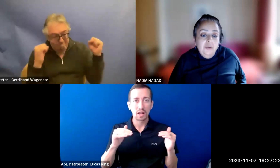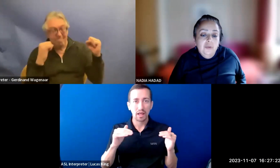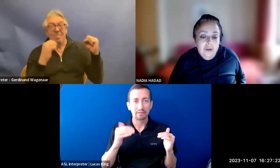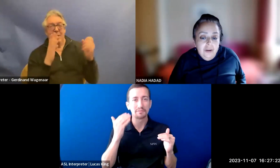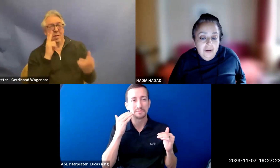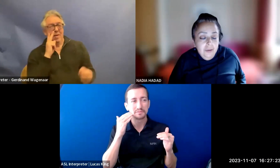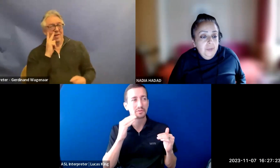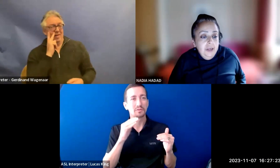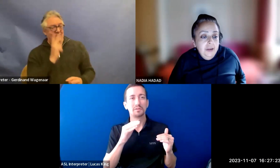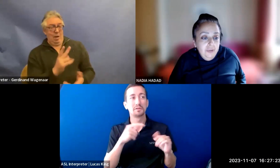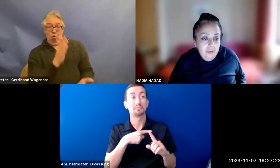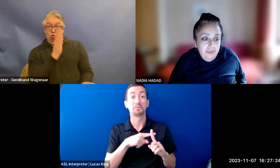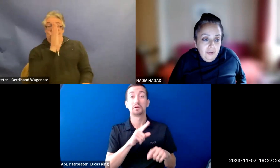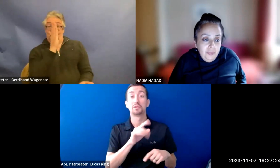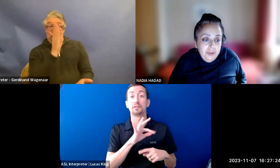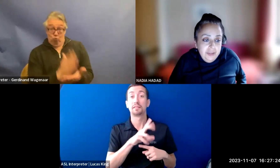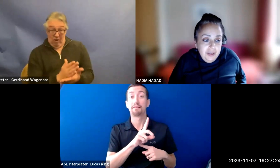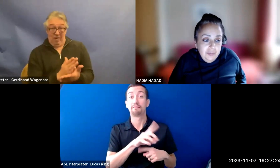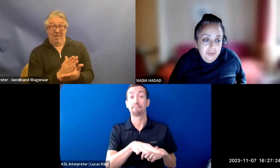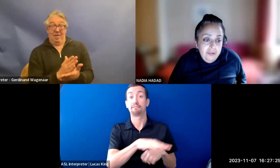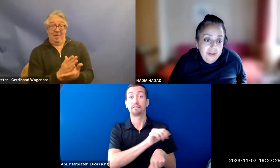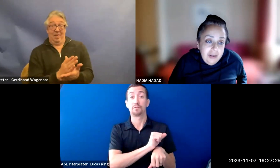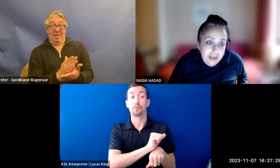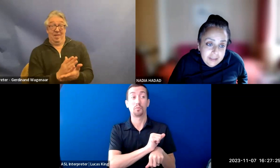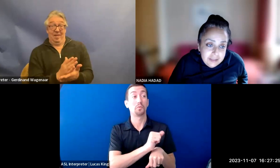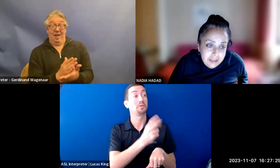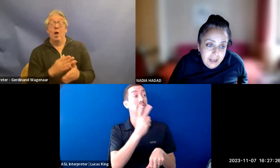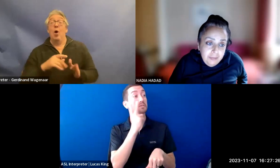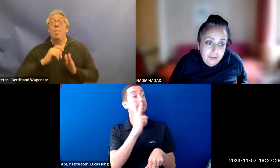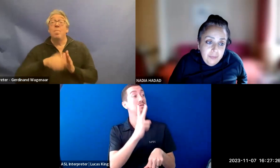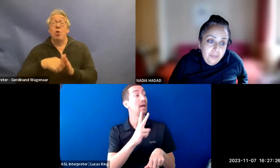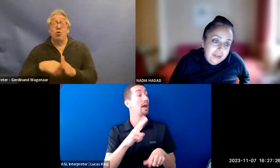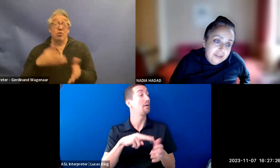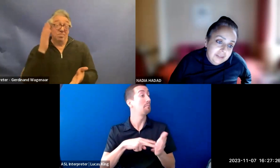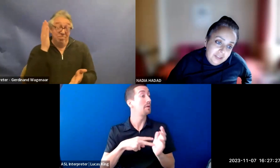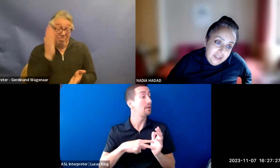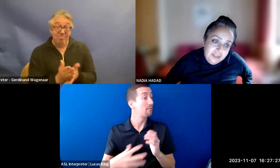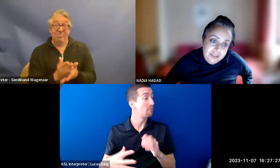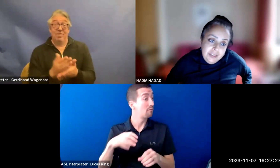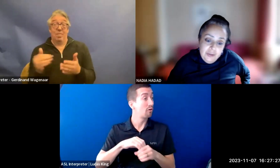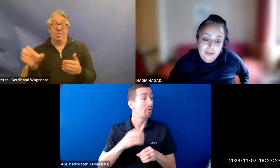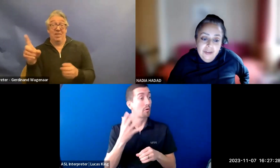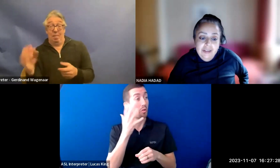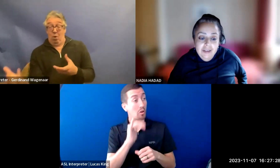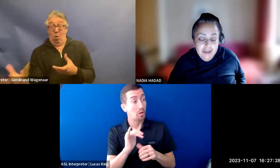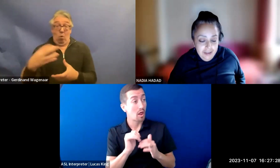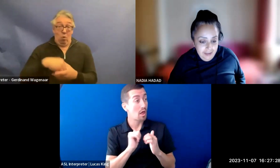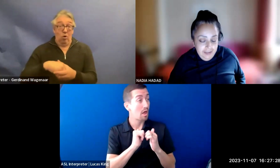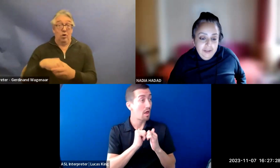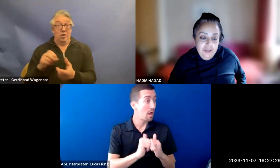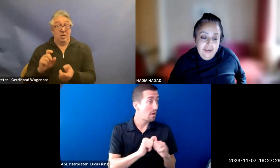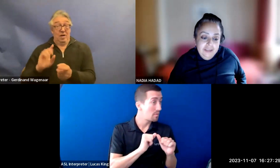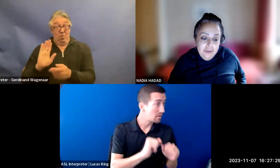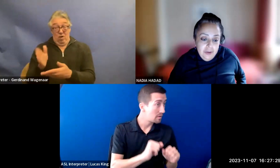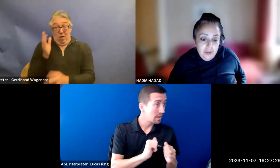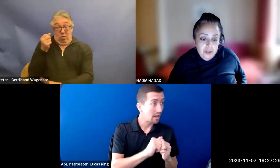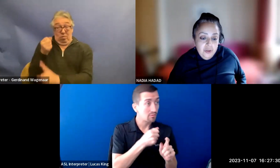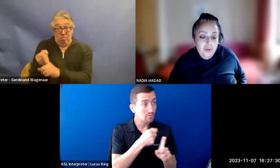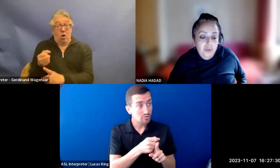how meaningful involvement can be realised and have impact and change things locally. Thank you.